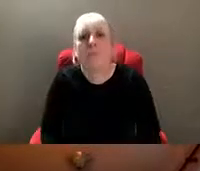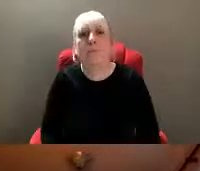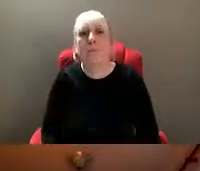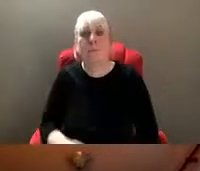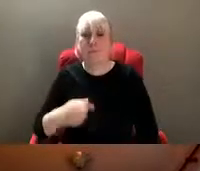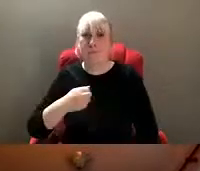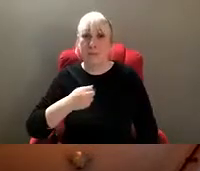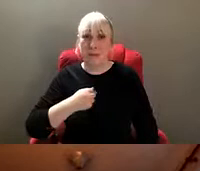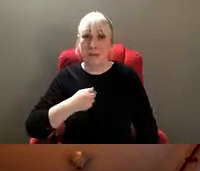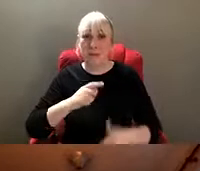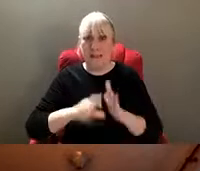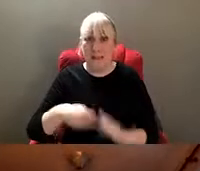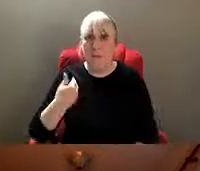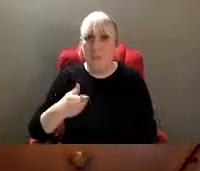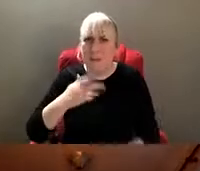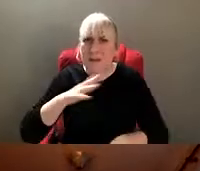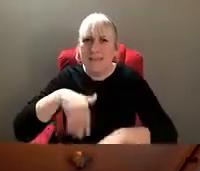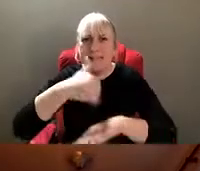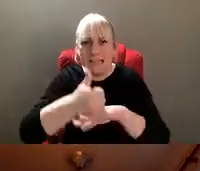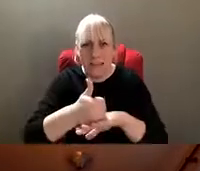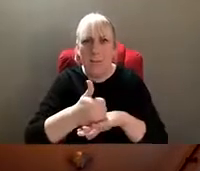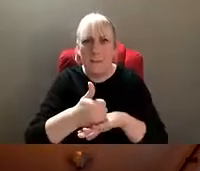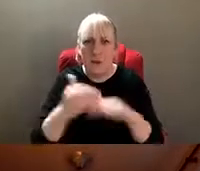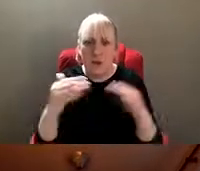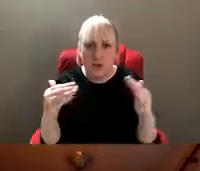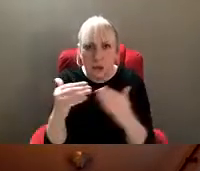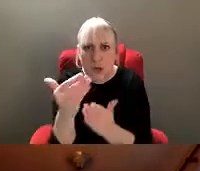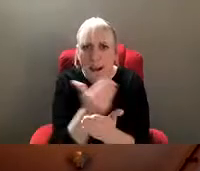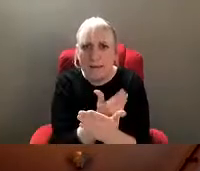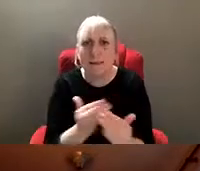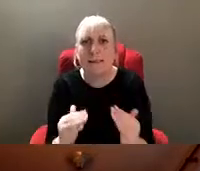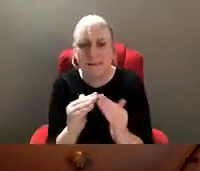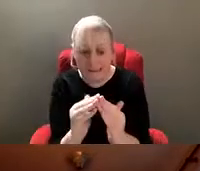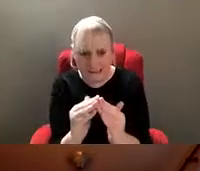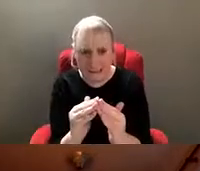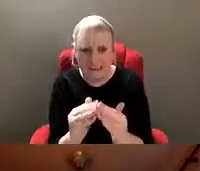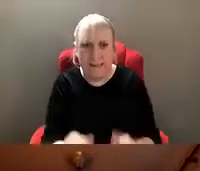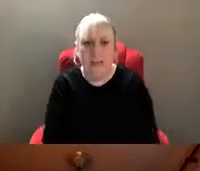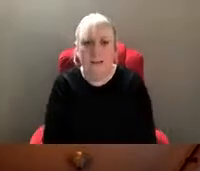which are infrastructure where they could find shelter and all these cyclone shelters